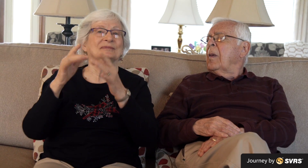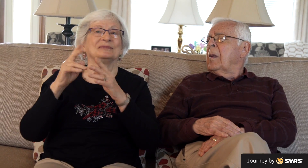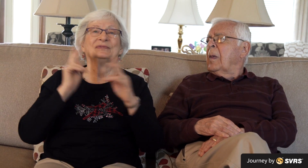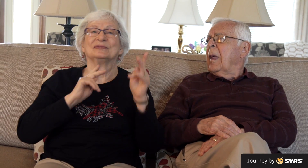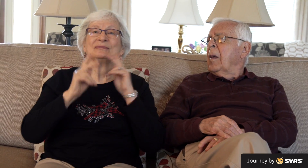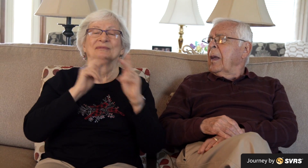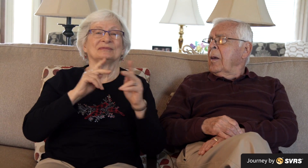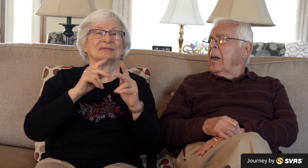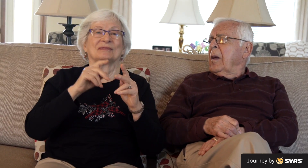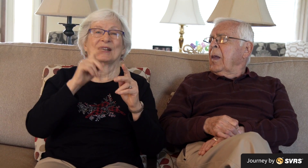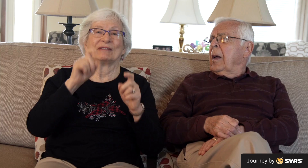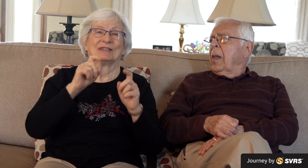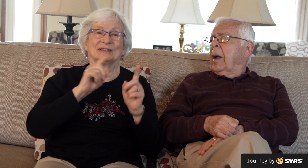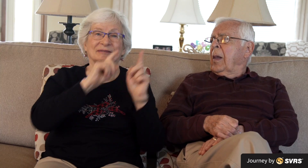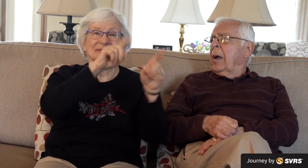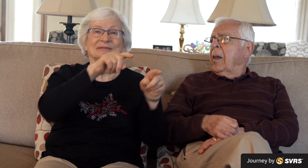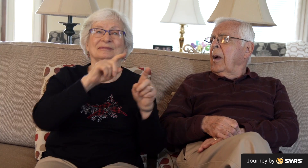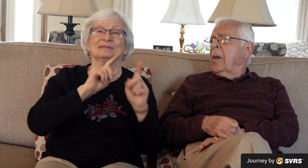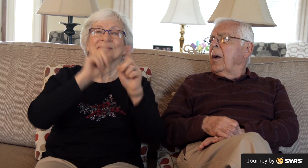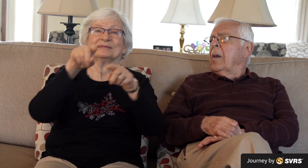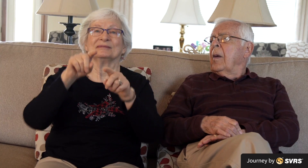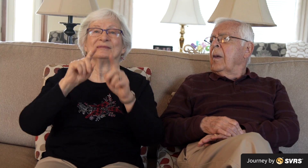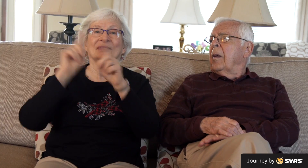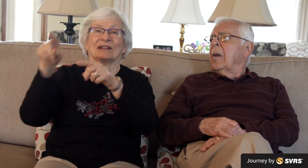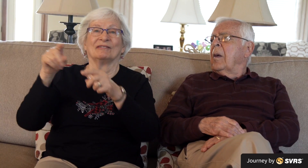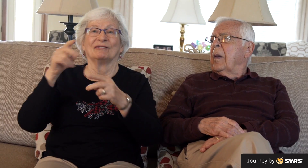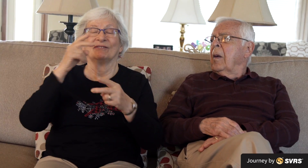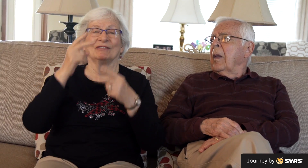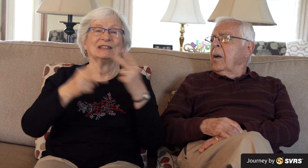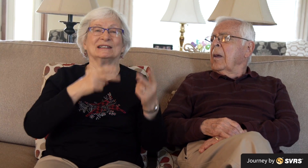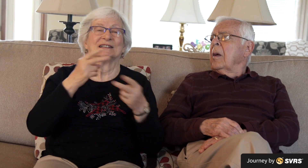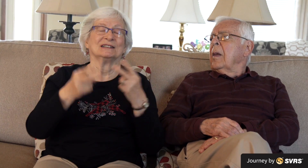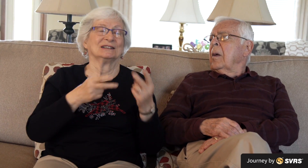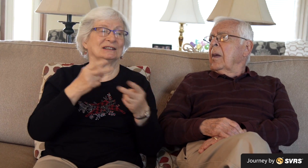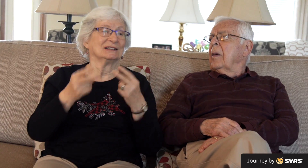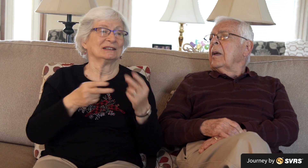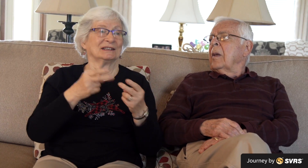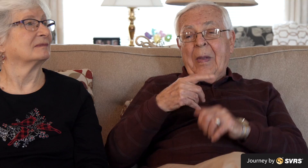we had to go places and visit people instead.